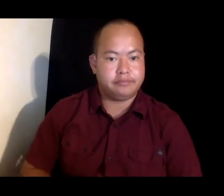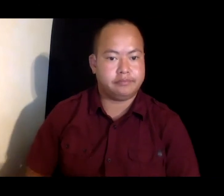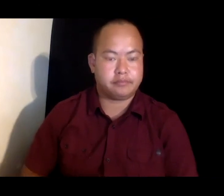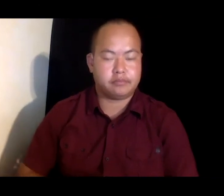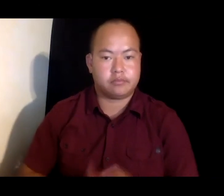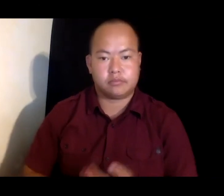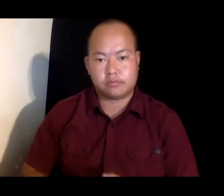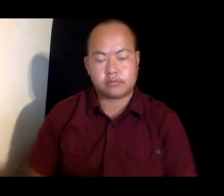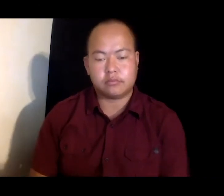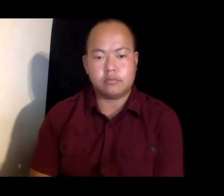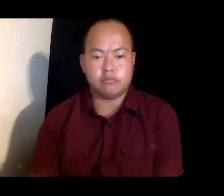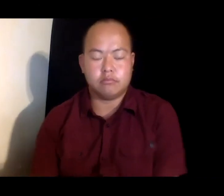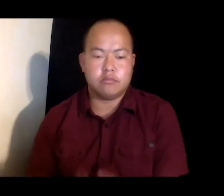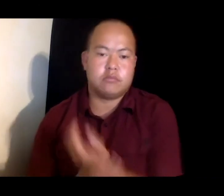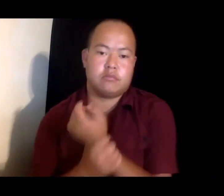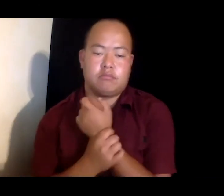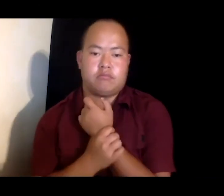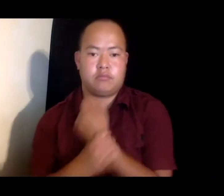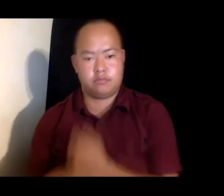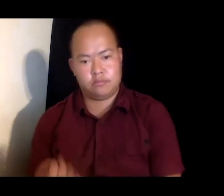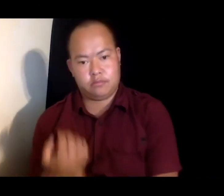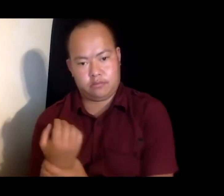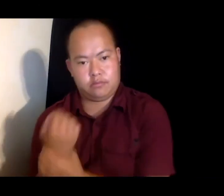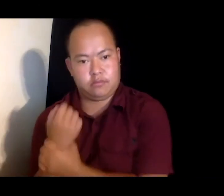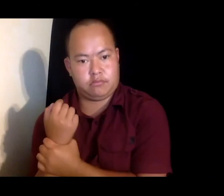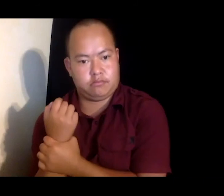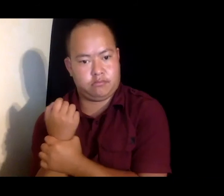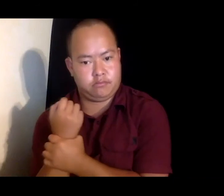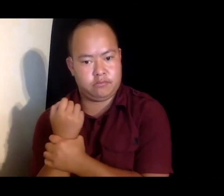that the whole process went well.